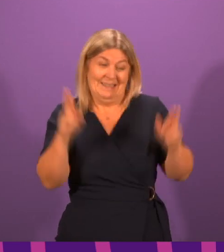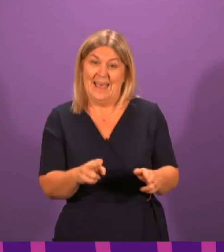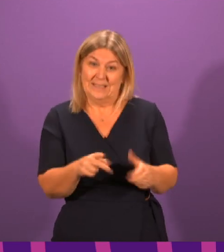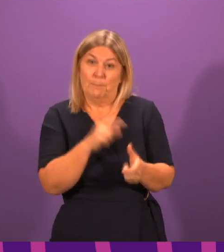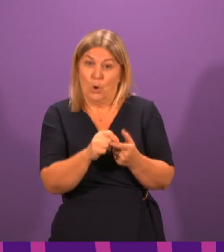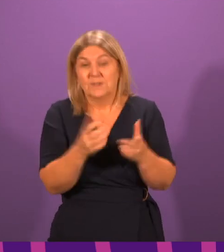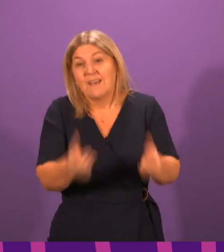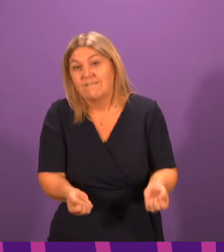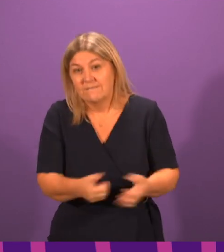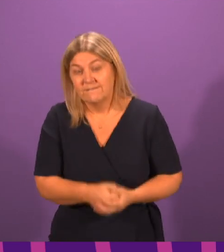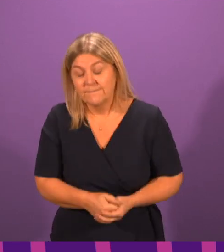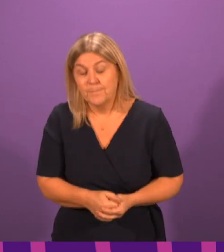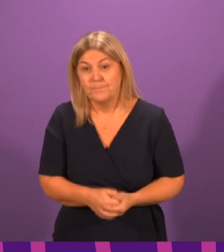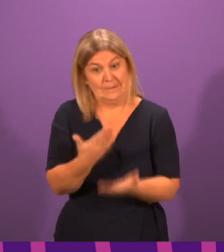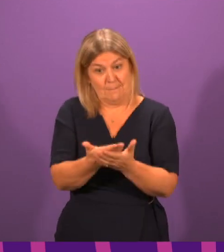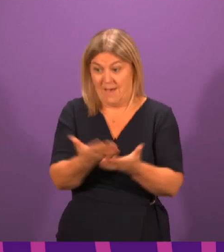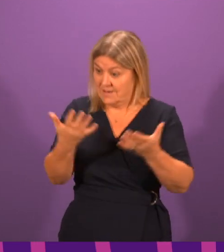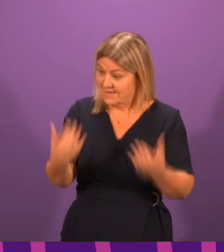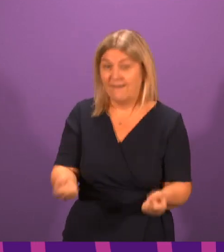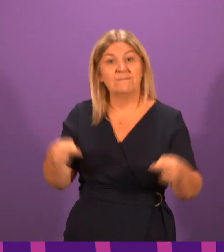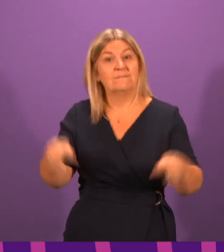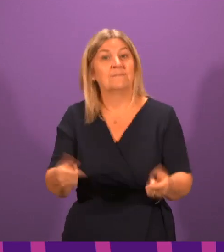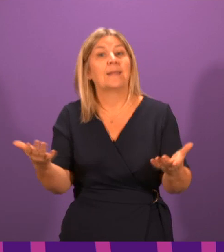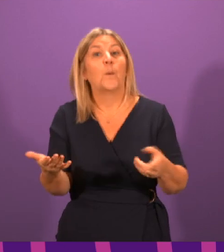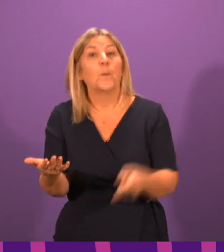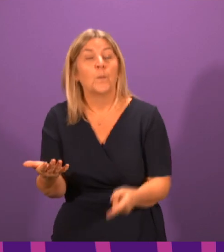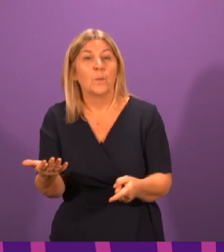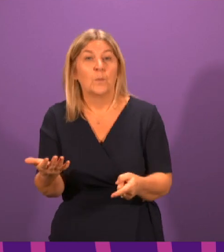All those demands are here now, and are faced by a workforce who have already had